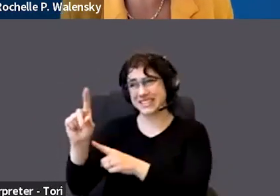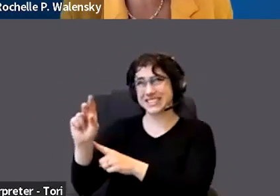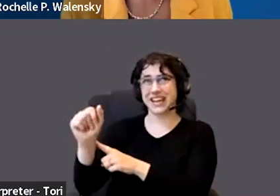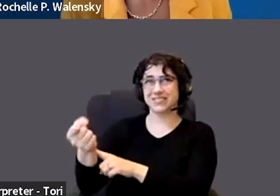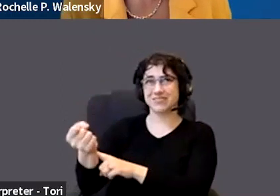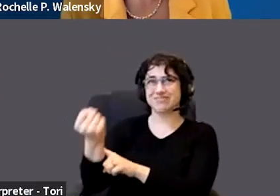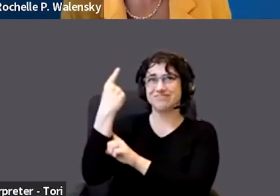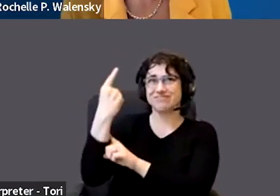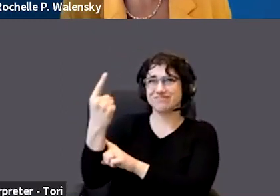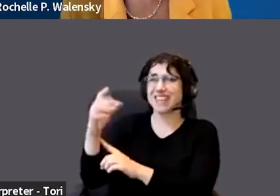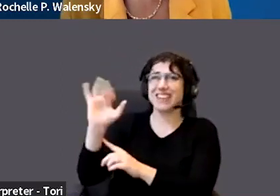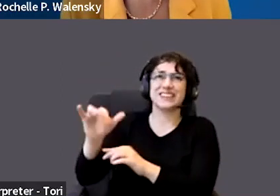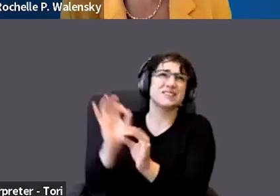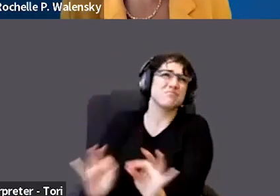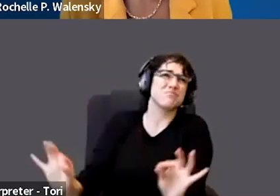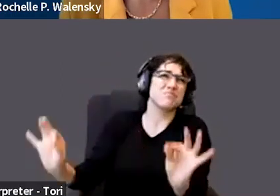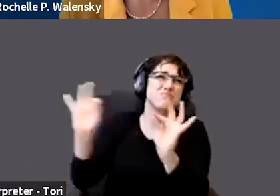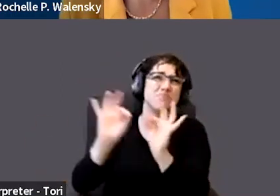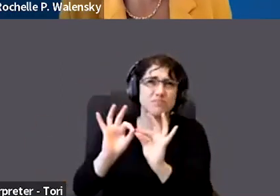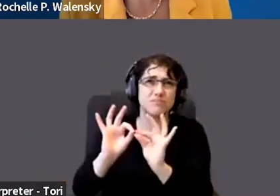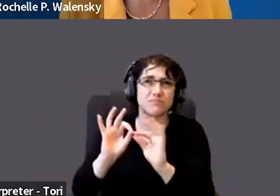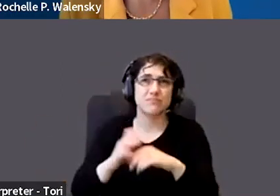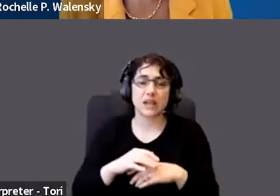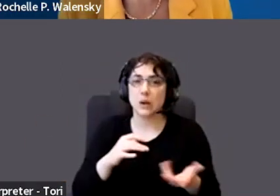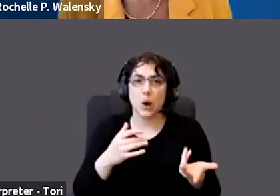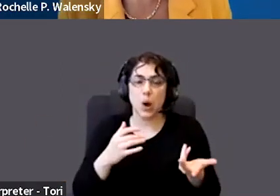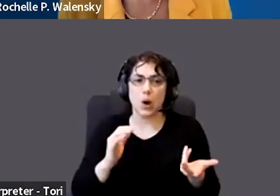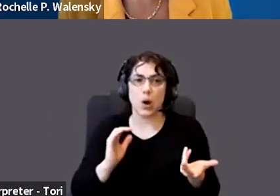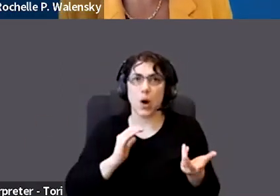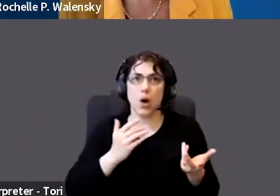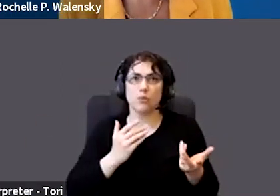There's no intention here to have anyone lose data sovereignty.